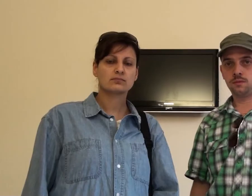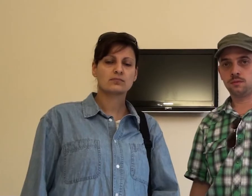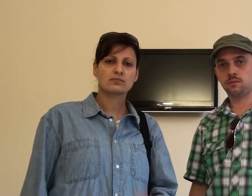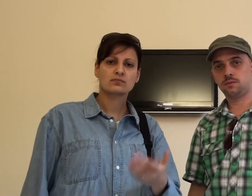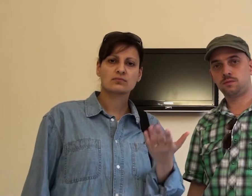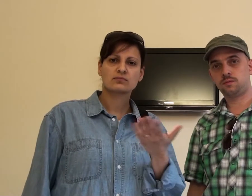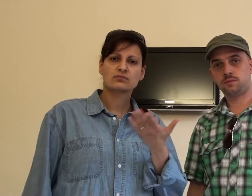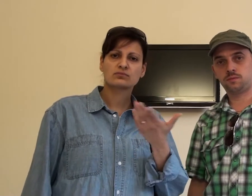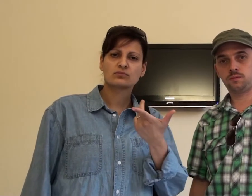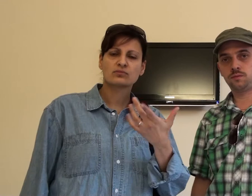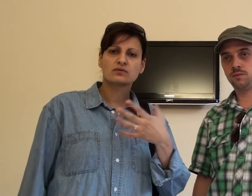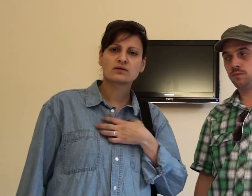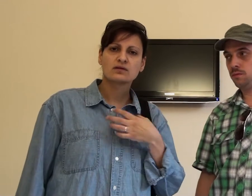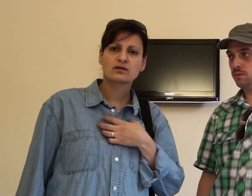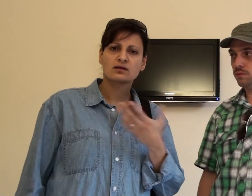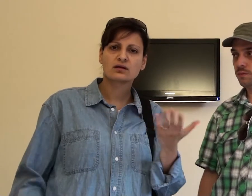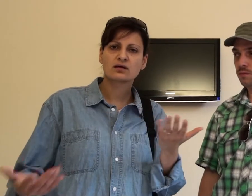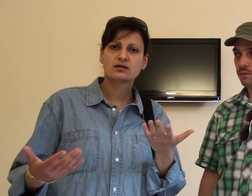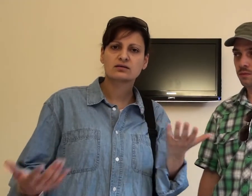What's wrong ?